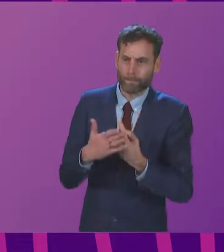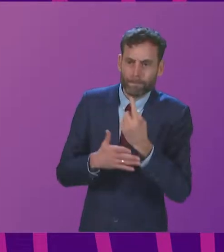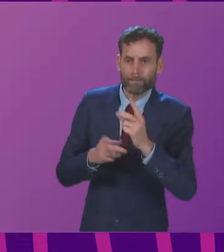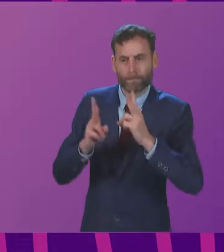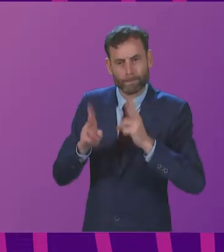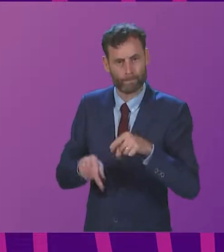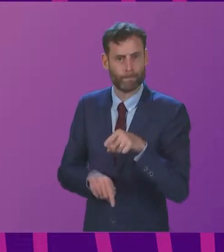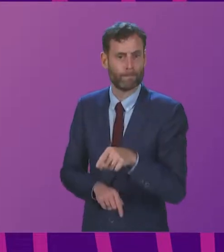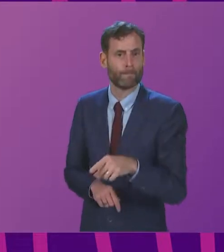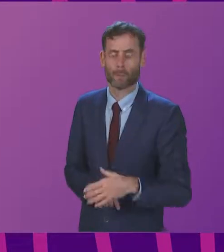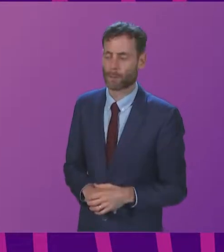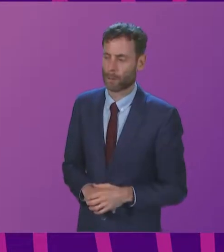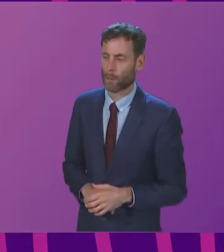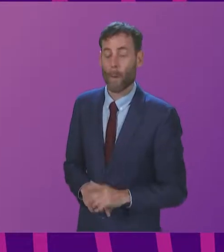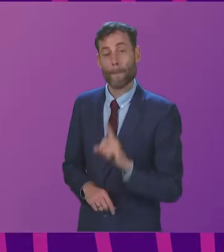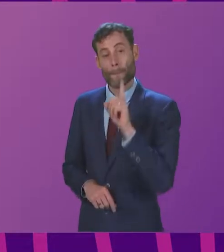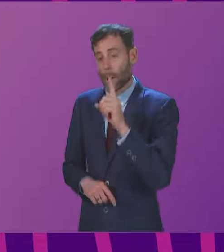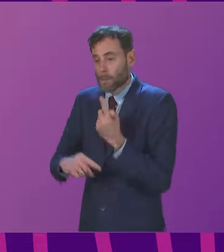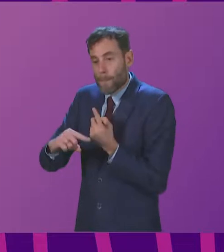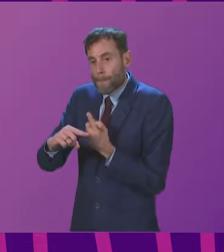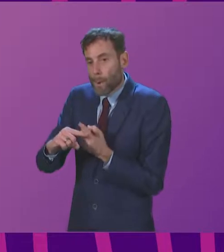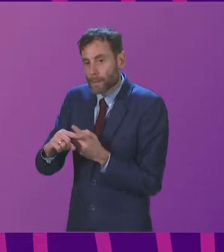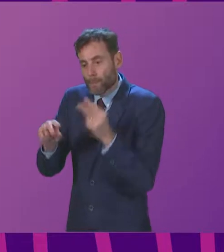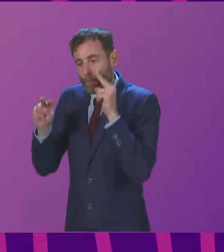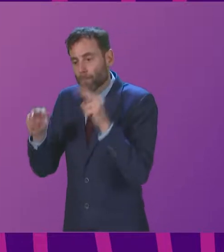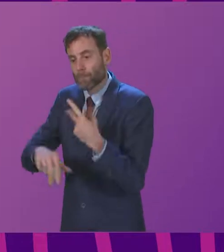More positively, the progress of the vaccination programme continues to be